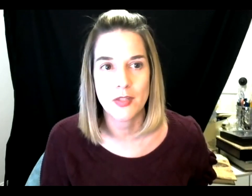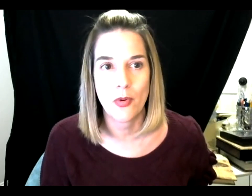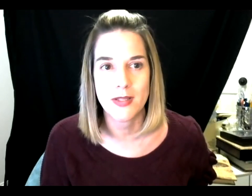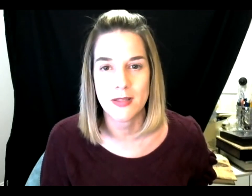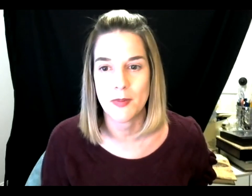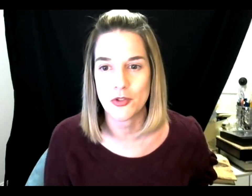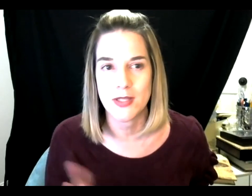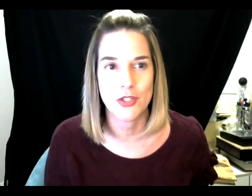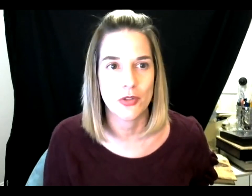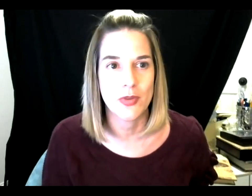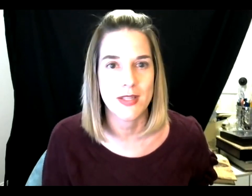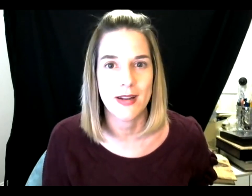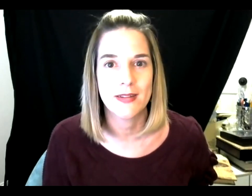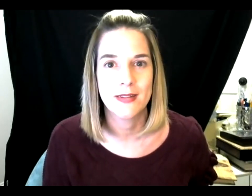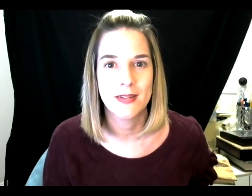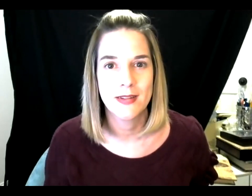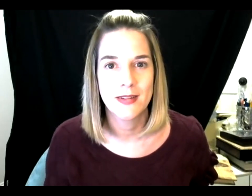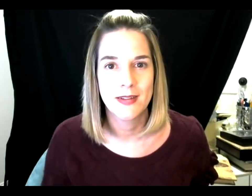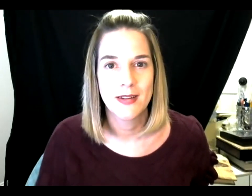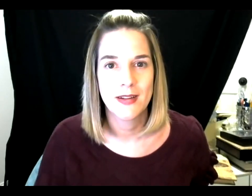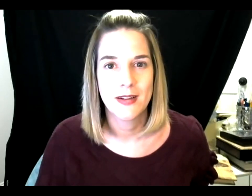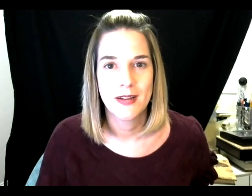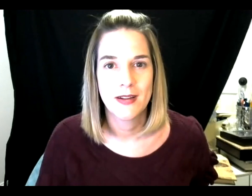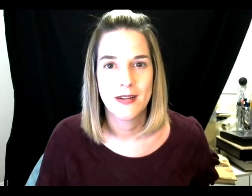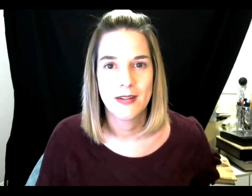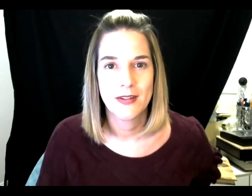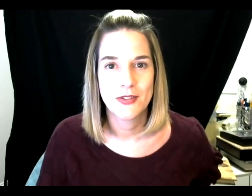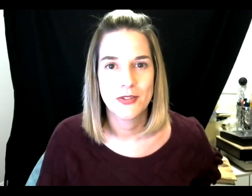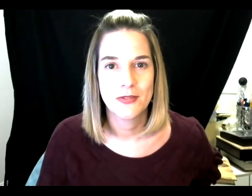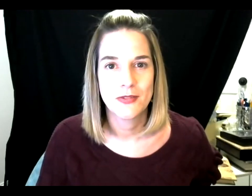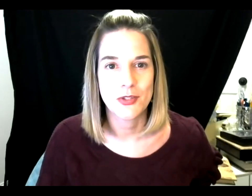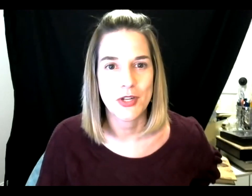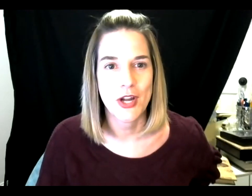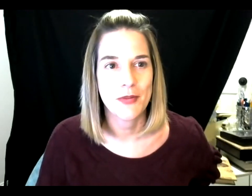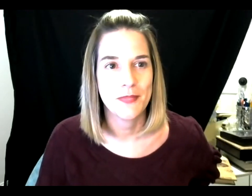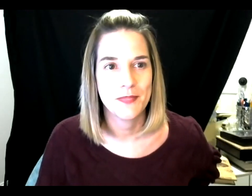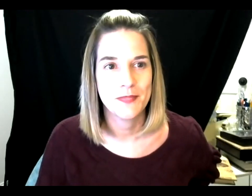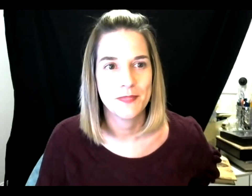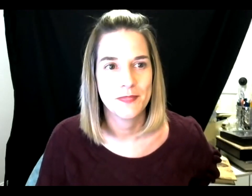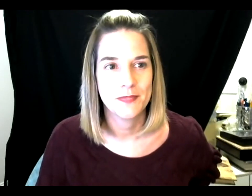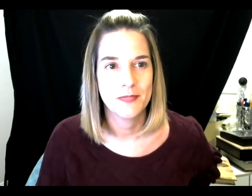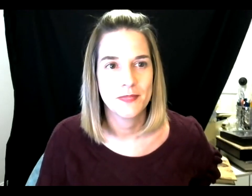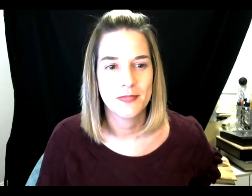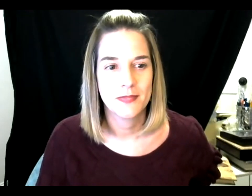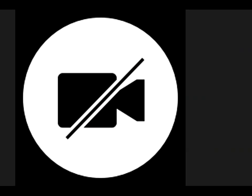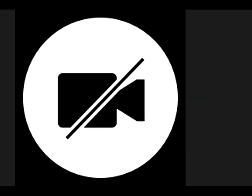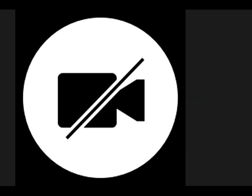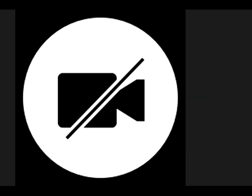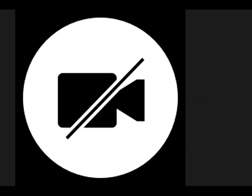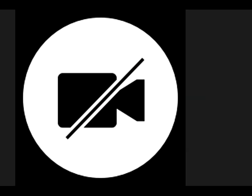I love to provide support, especially since you're in Louisiana. Just wanted to share.